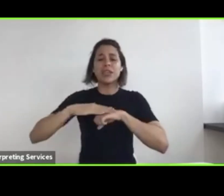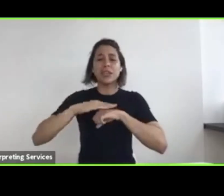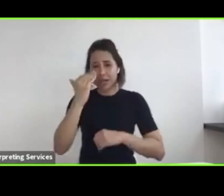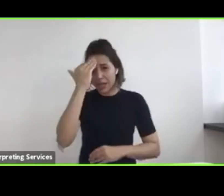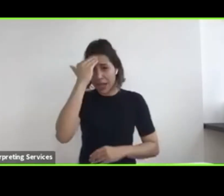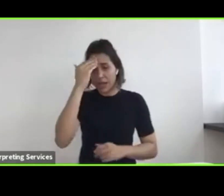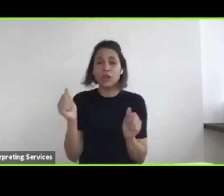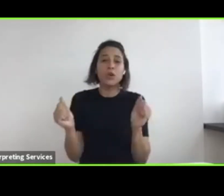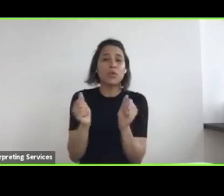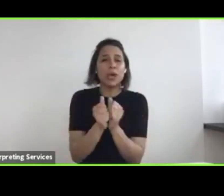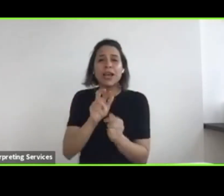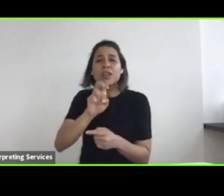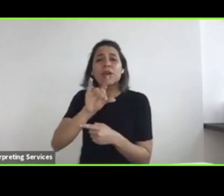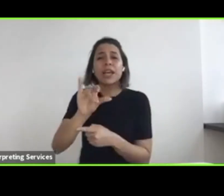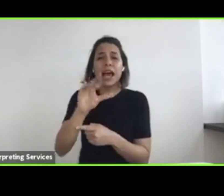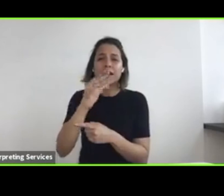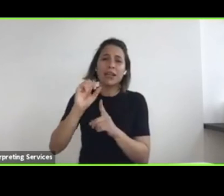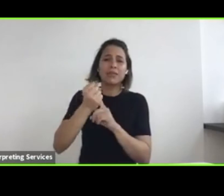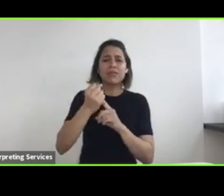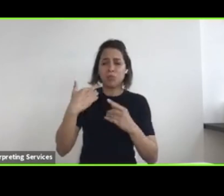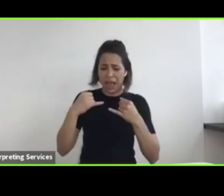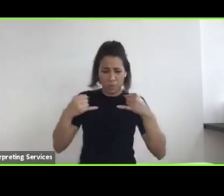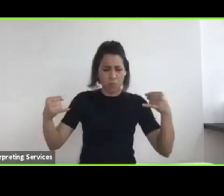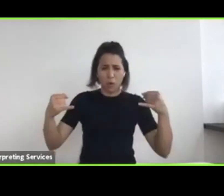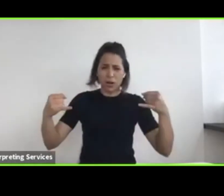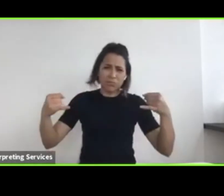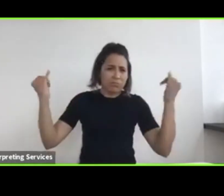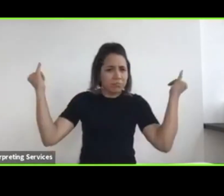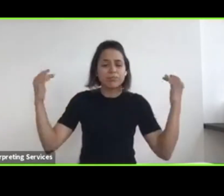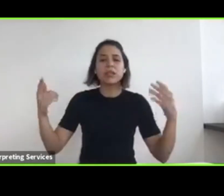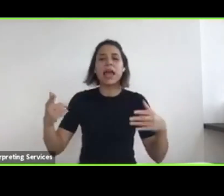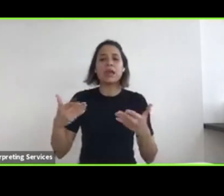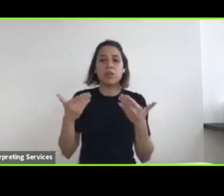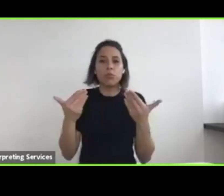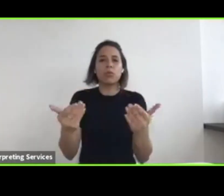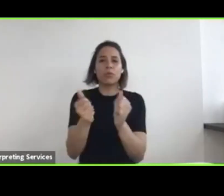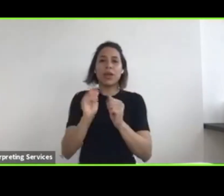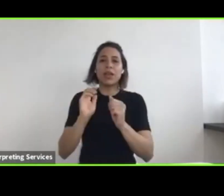MOVING BEYOND DEFINITIVE BORDERS OF DISCIPLINE, COLONIAL GEOGRAPHY, AND TIME.